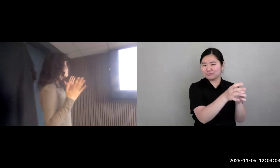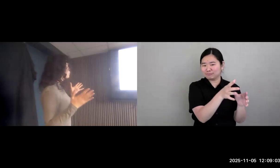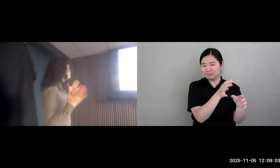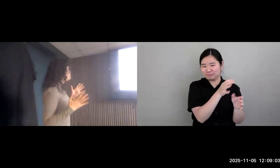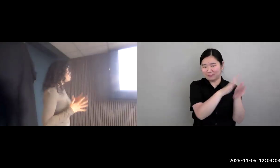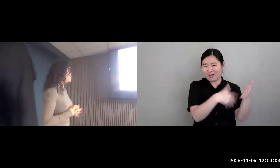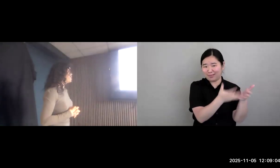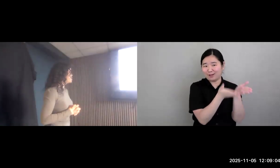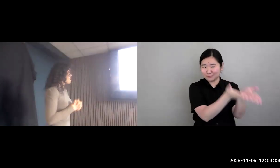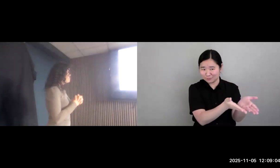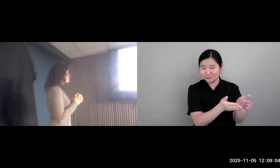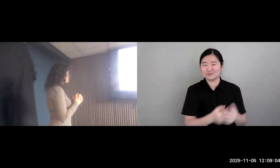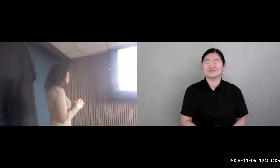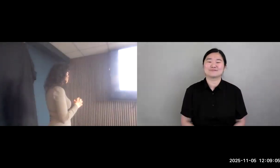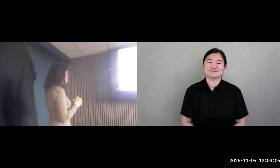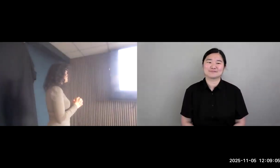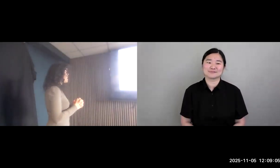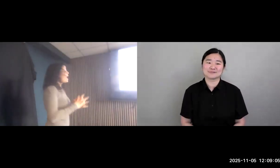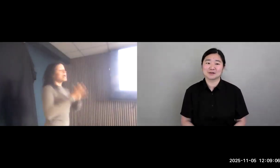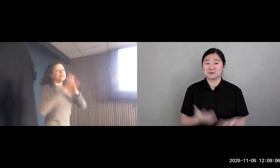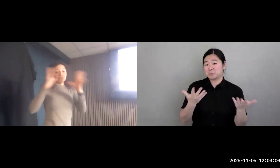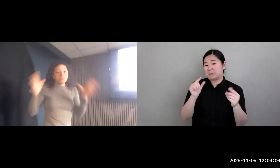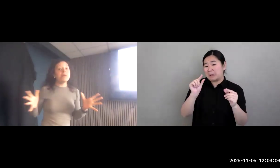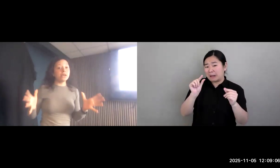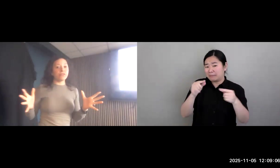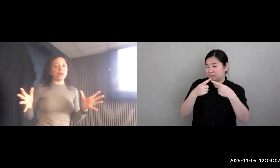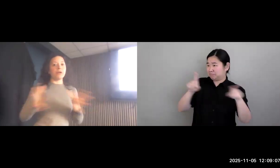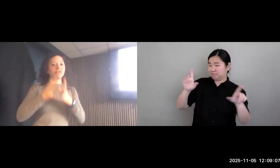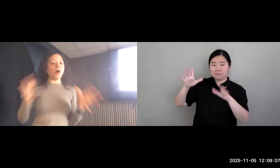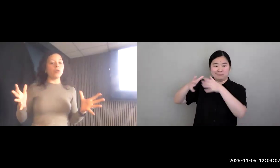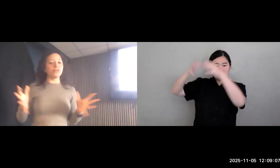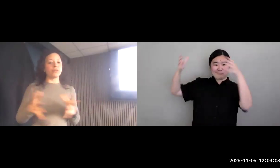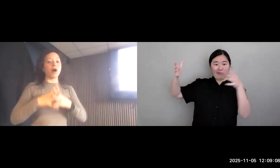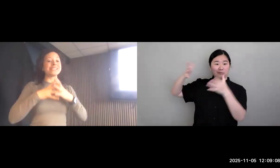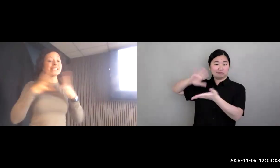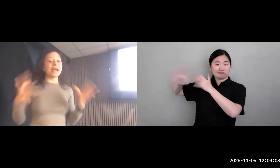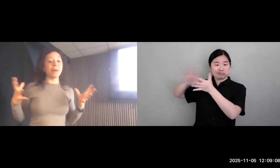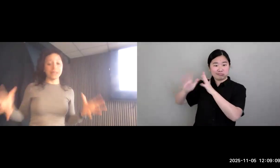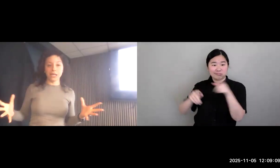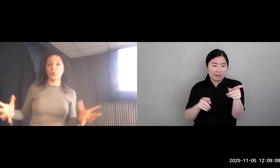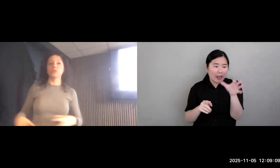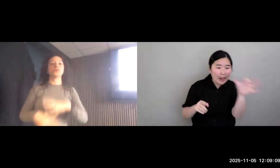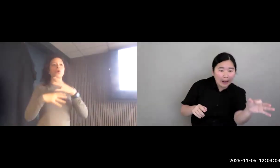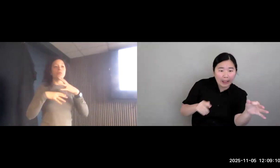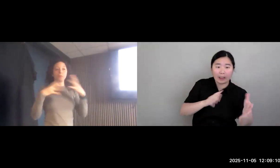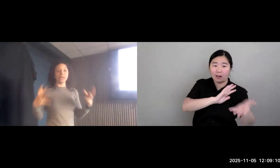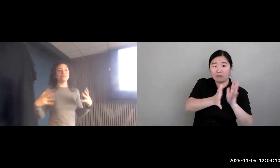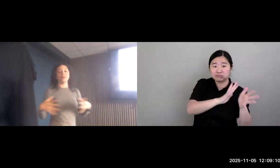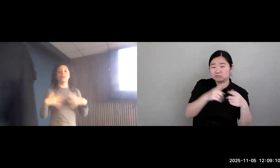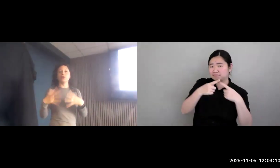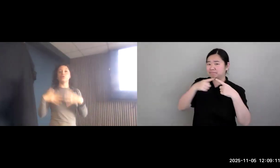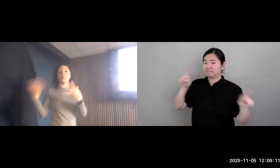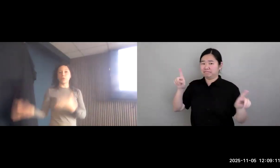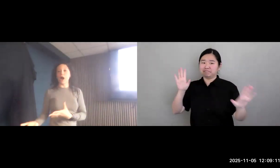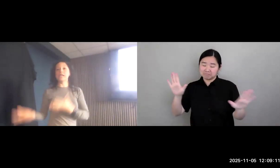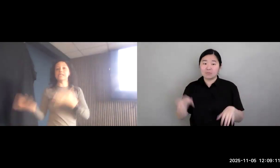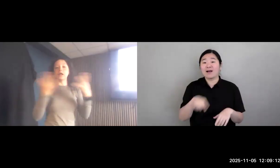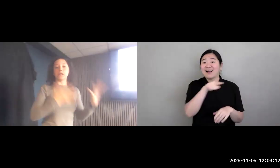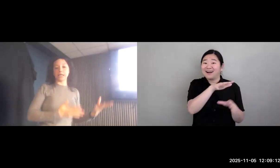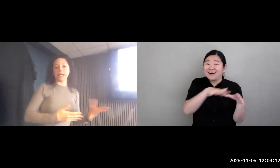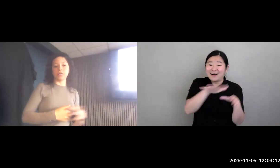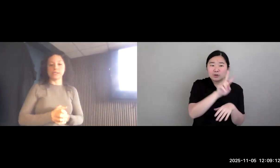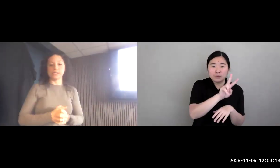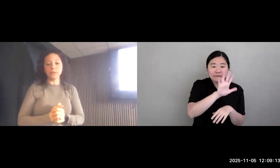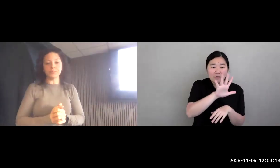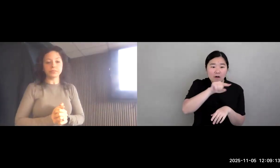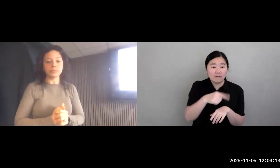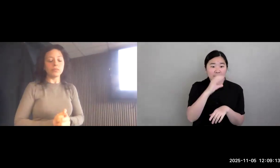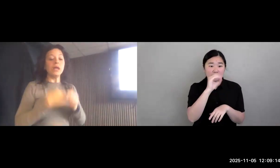Four living generations have been identified. Many of them, if not all of them, are signed bilingual. So, meaning that they use both ISL and KQSL.